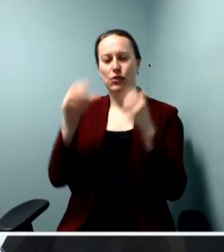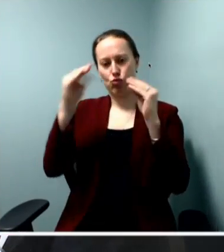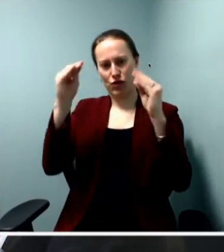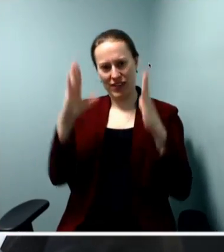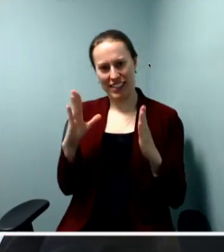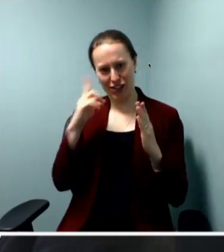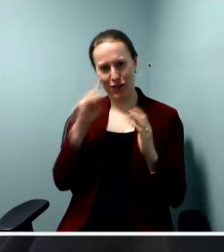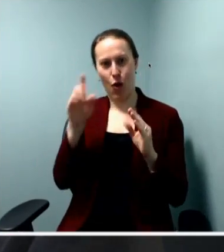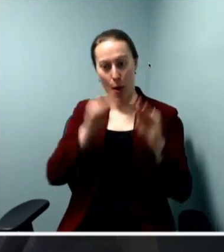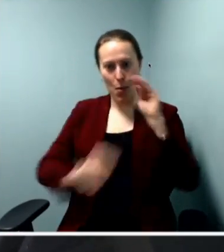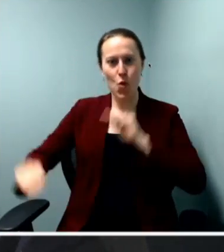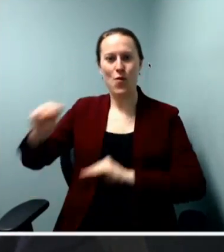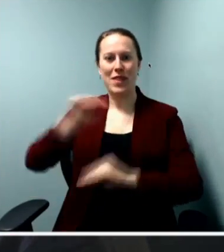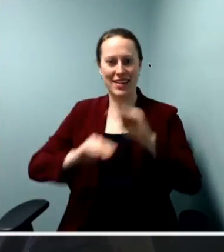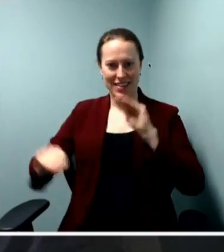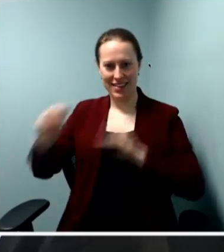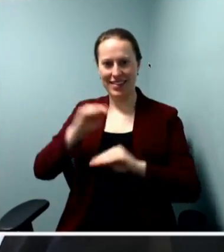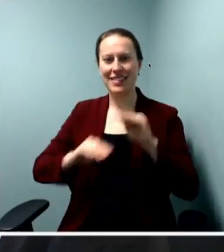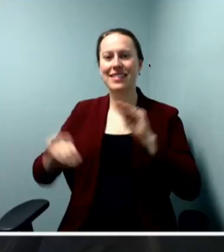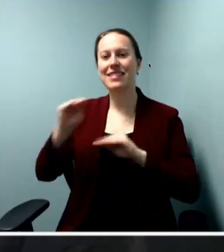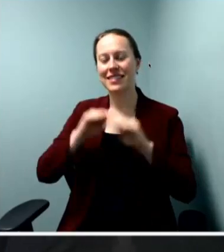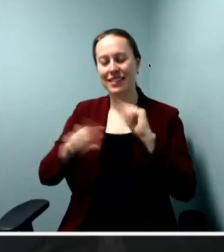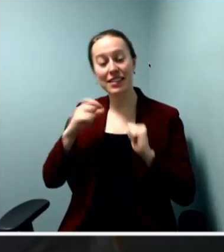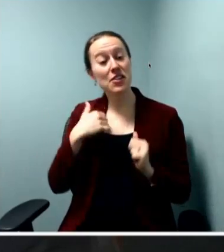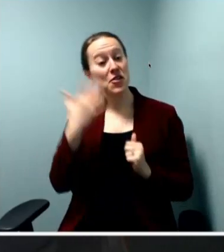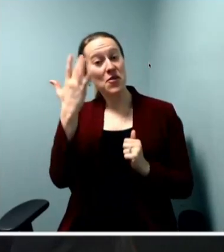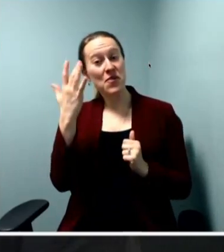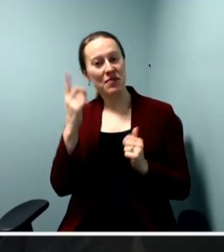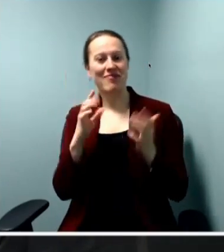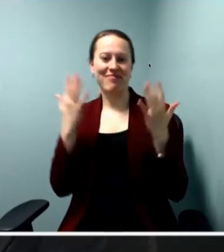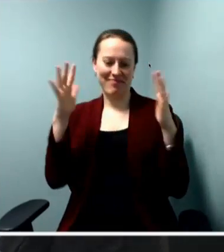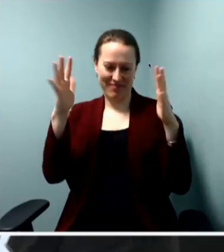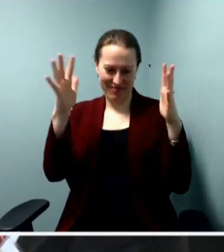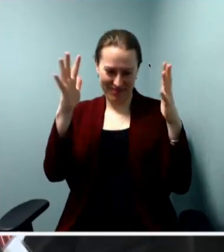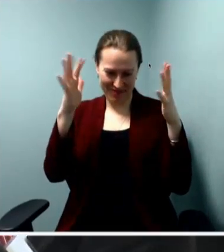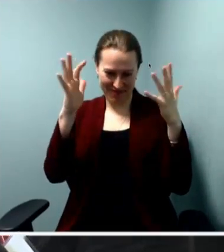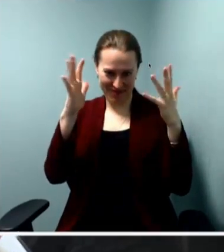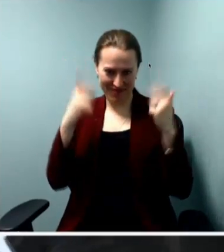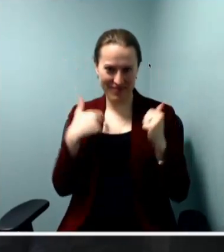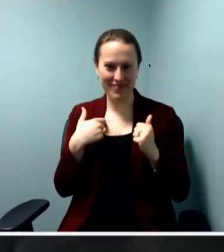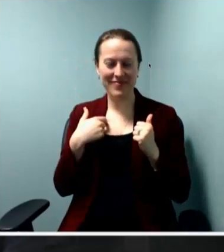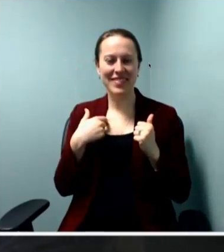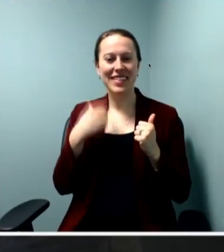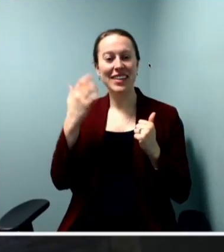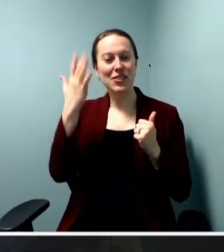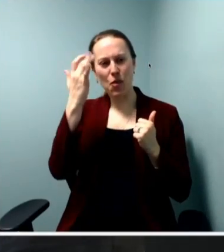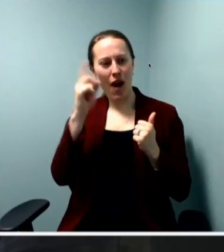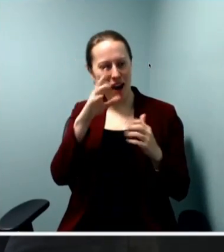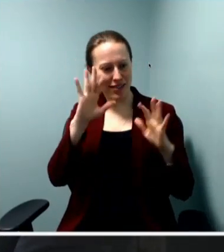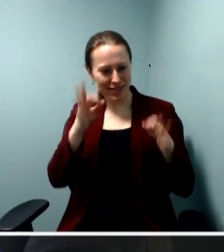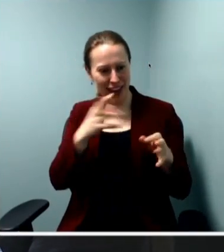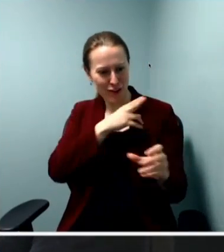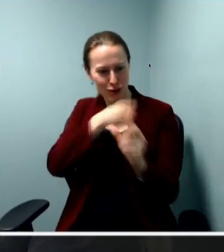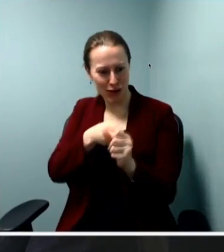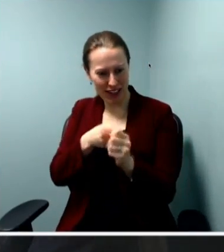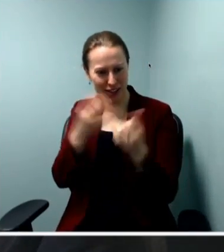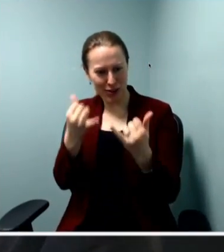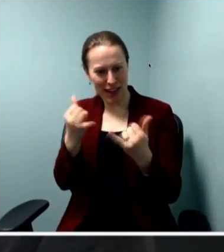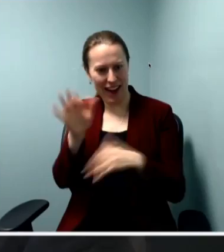Yo-el, what brings you to take this afternoon off and join us today? And you've got [to see] a fan club here.